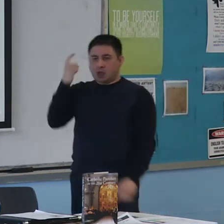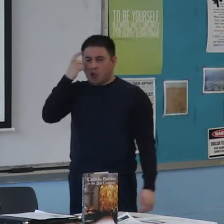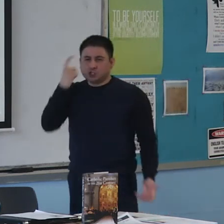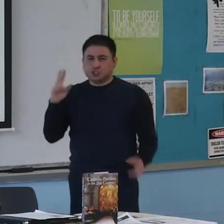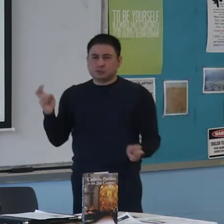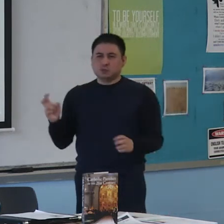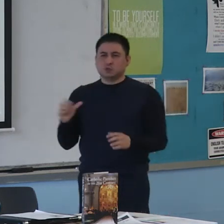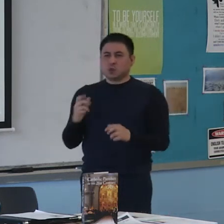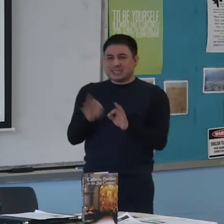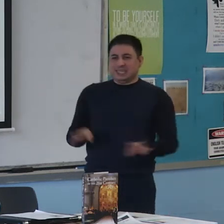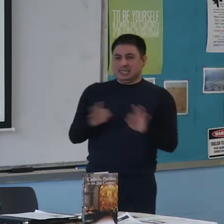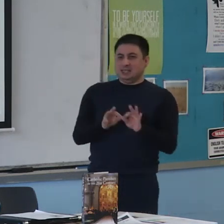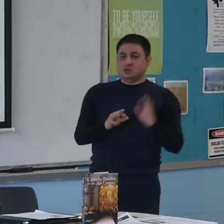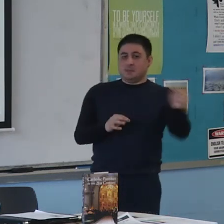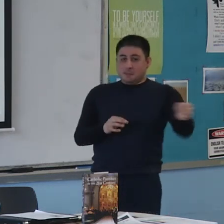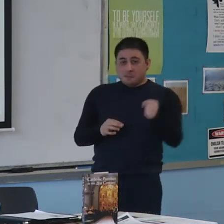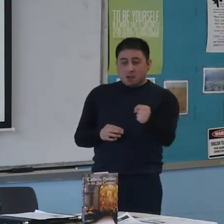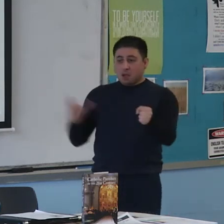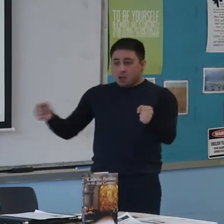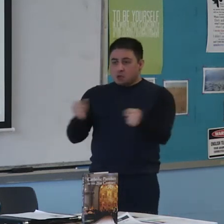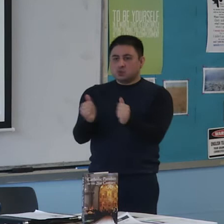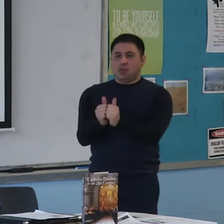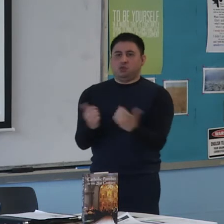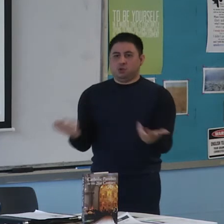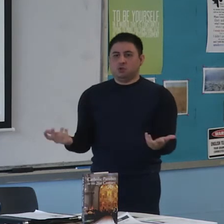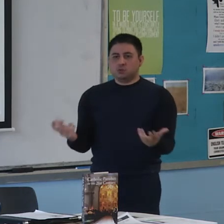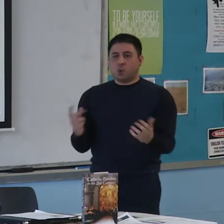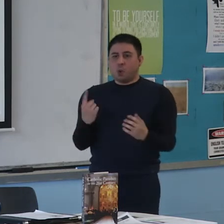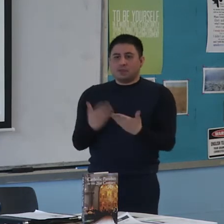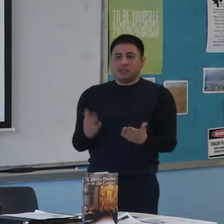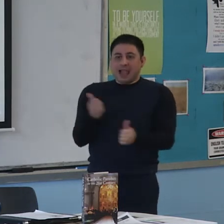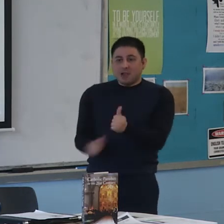key, kind of, takeaway; it is probably the one thing that every pastor, every parish